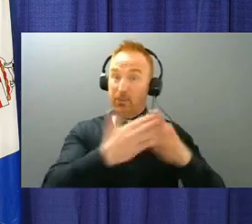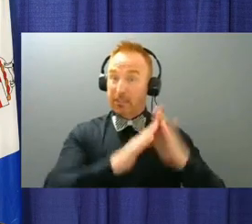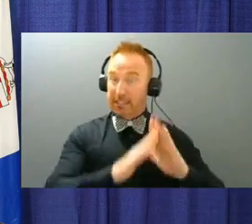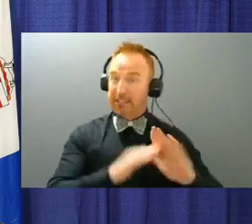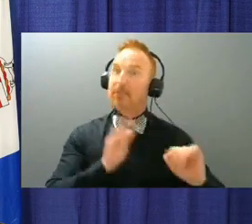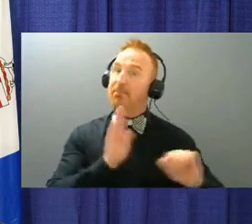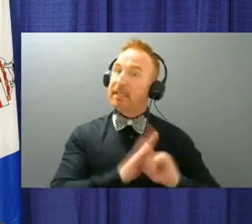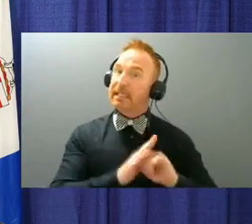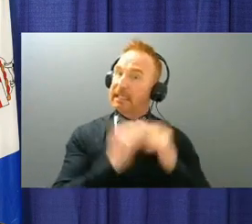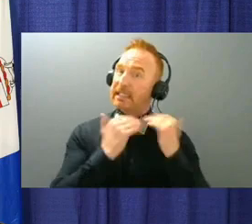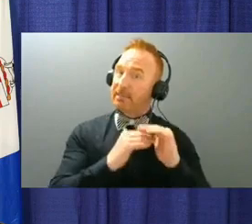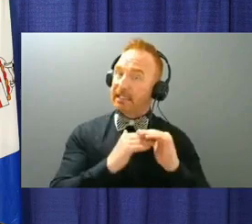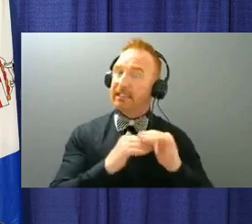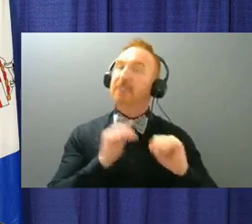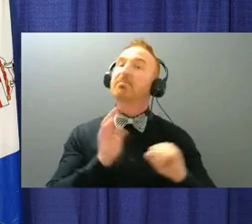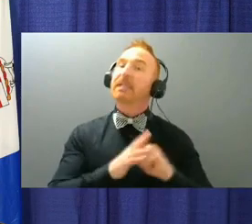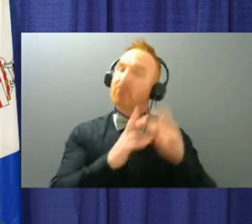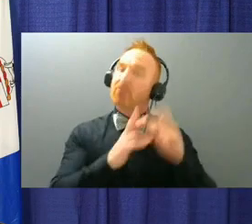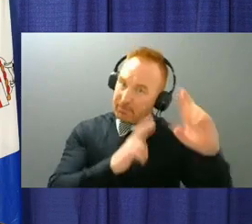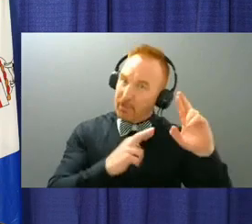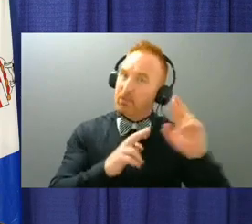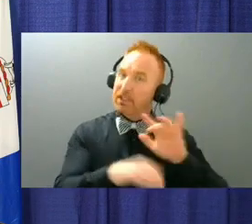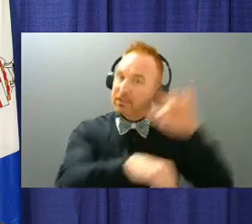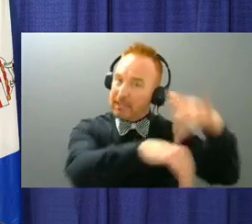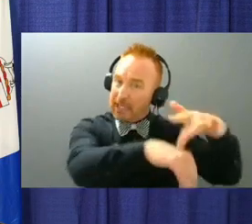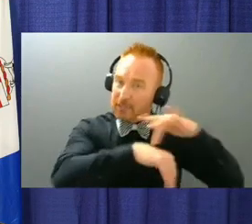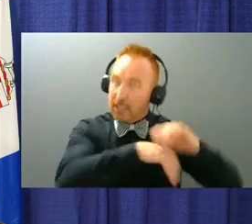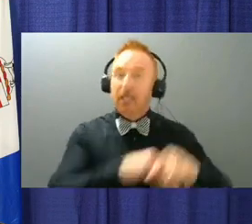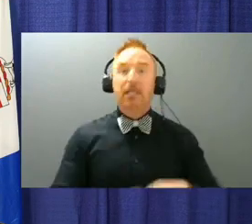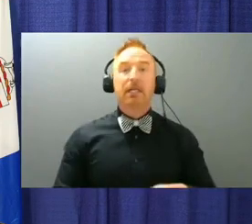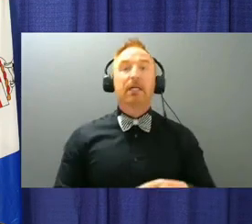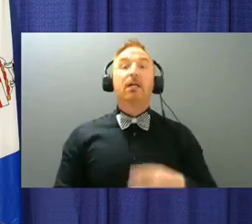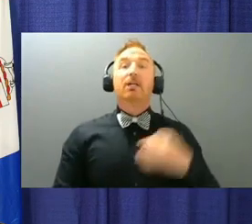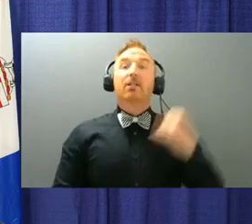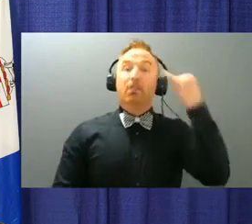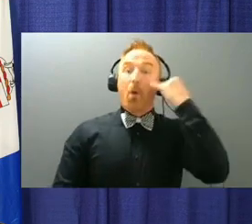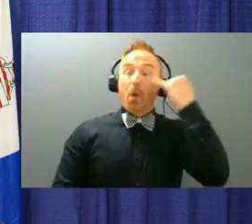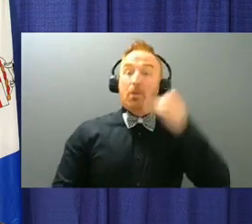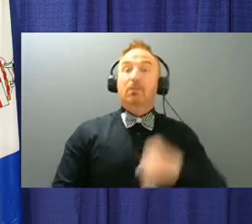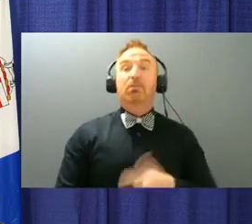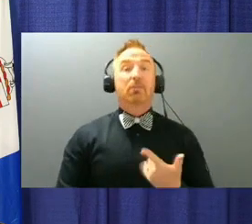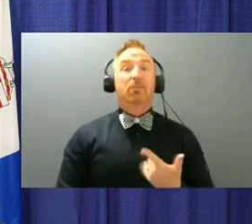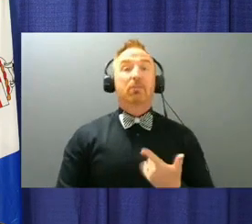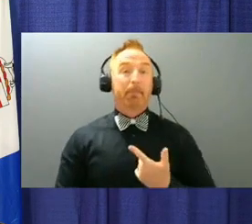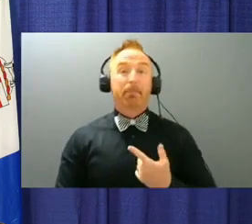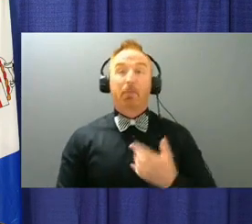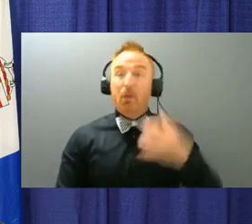Self isolated when you're returning from travel to anywhere outside of British Columbia, Northwest Territories,